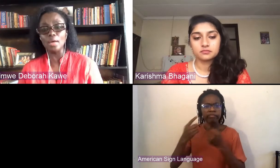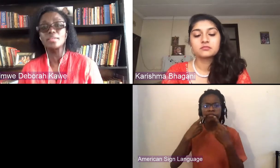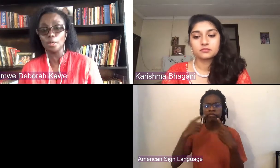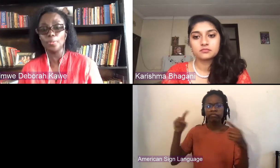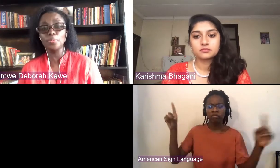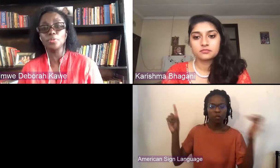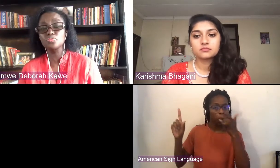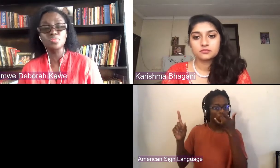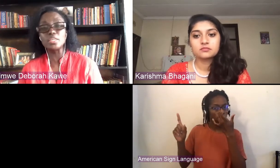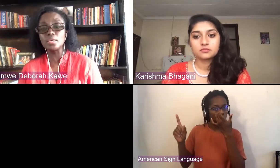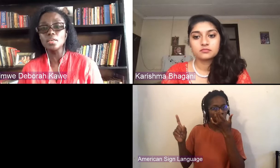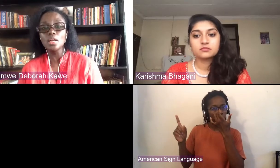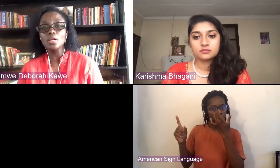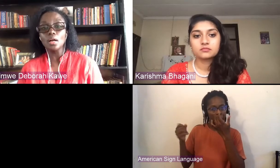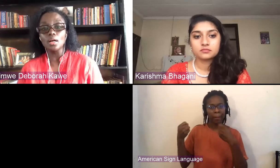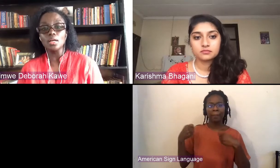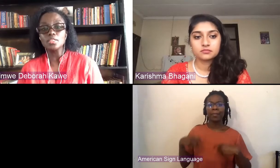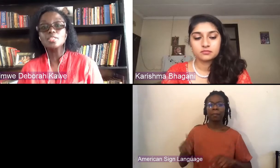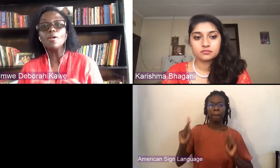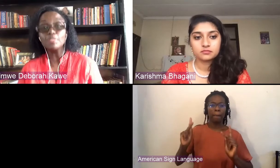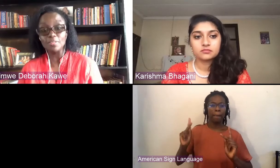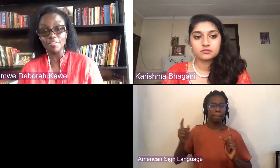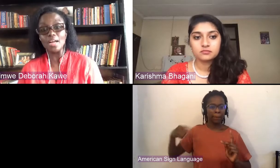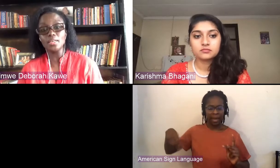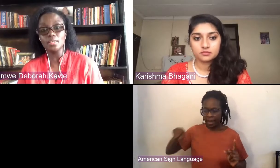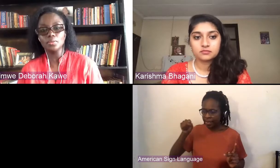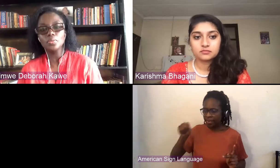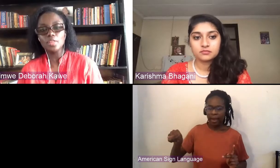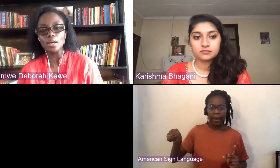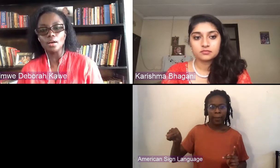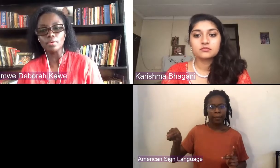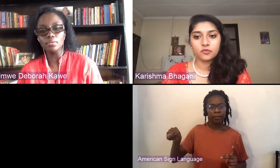young people to really self define who they are.